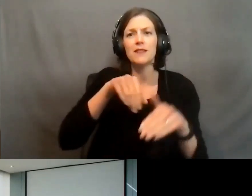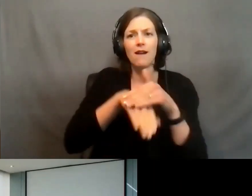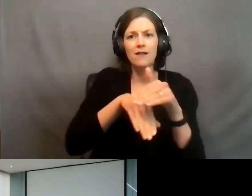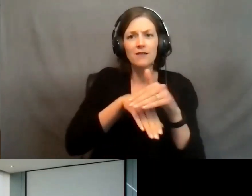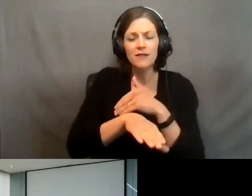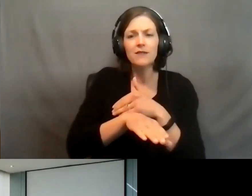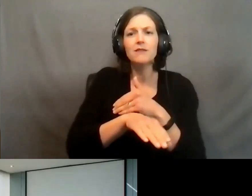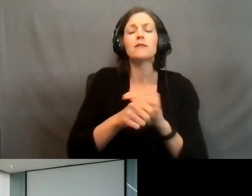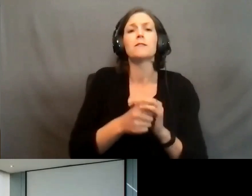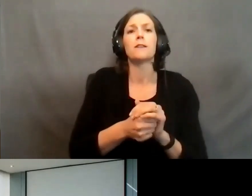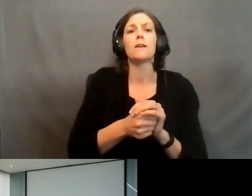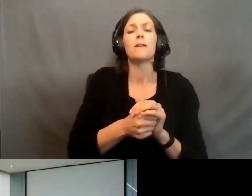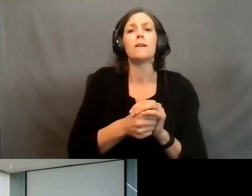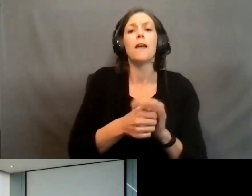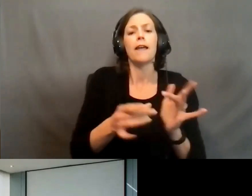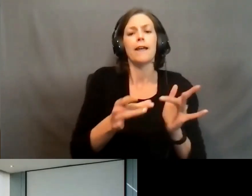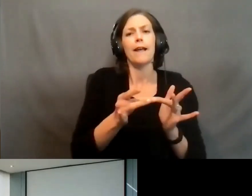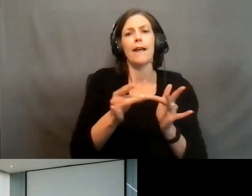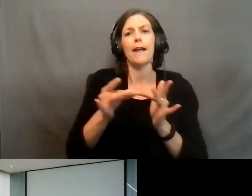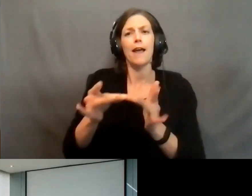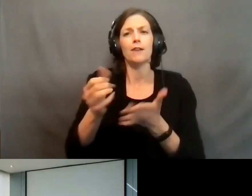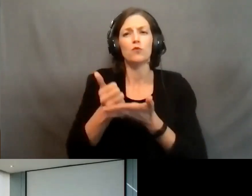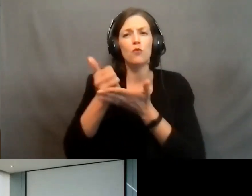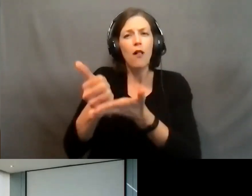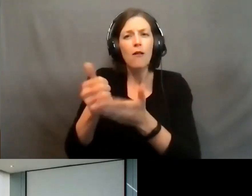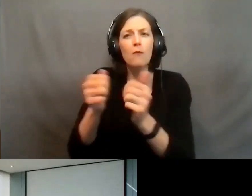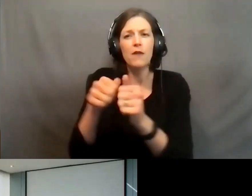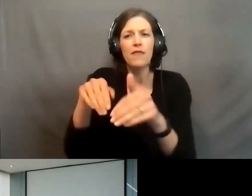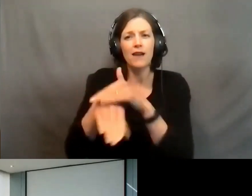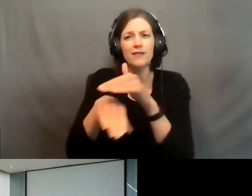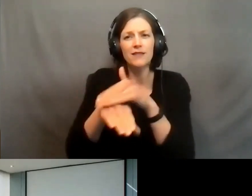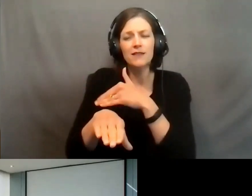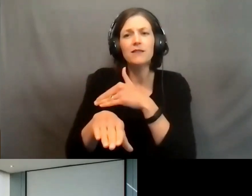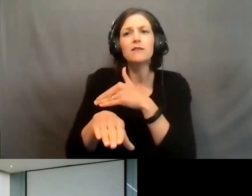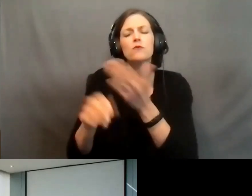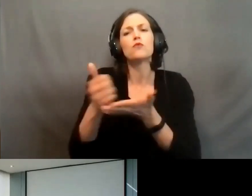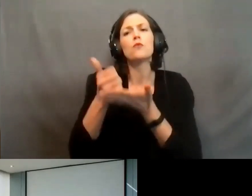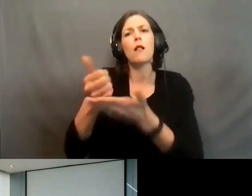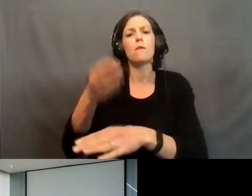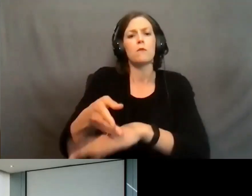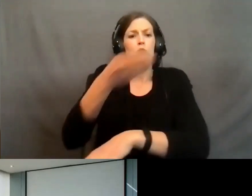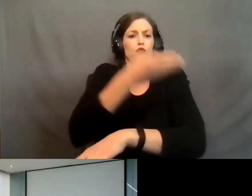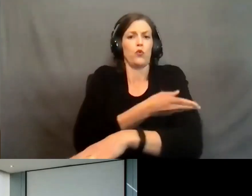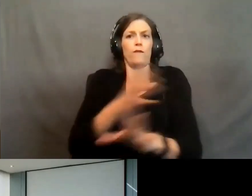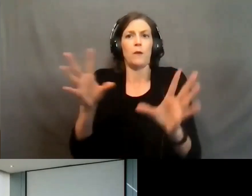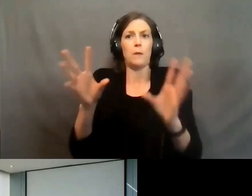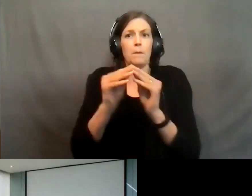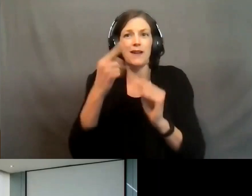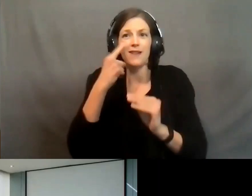more generally. And access that will improve the meeting for everyone . We will be turning to